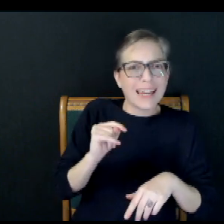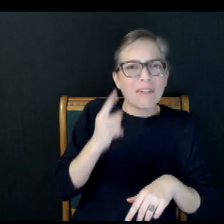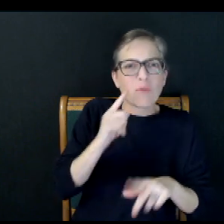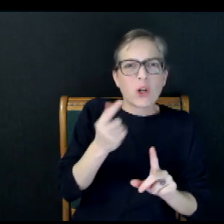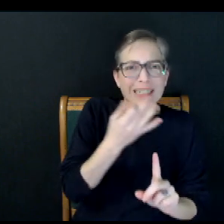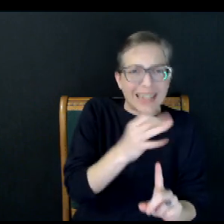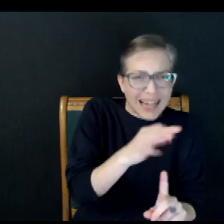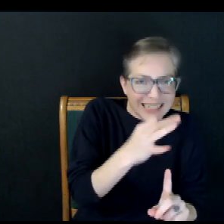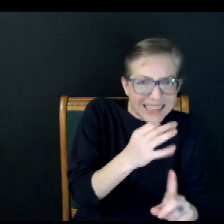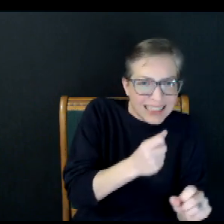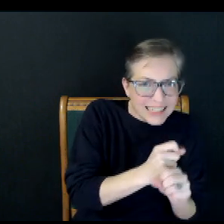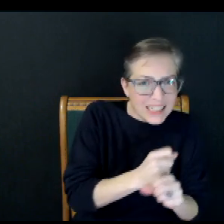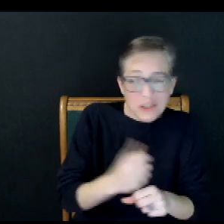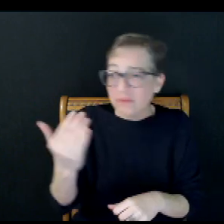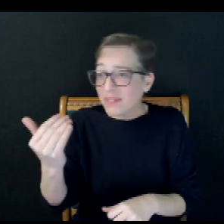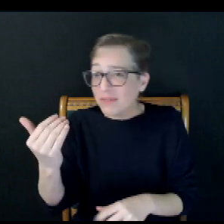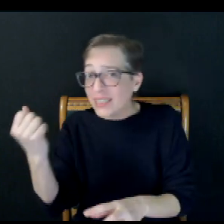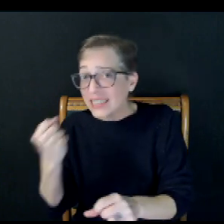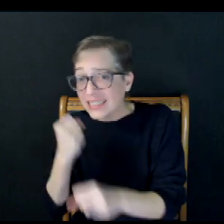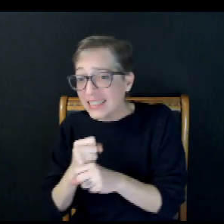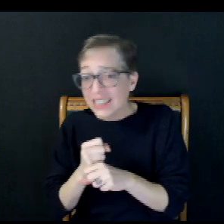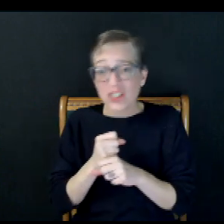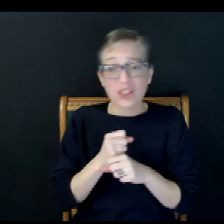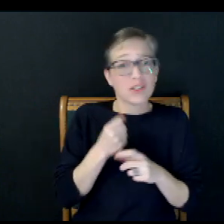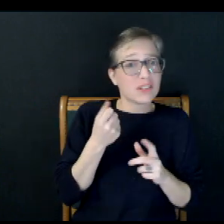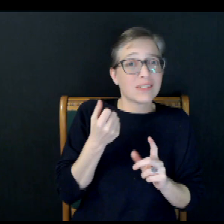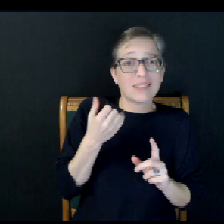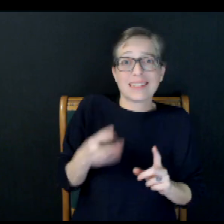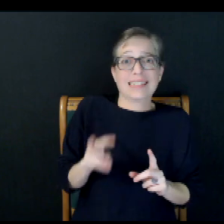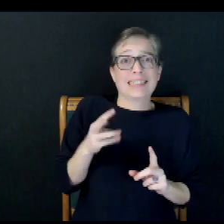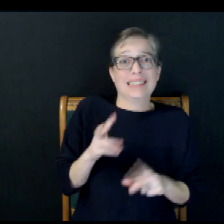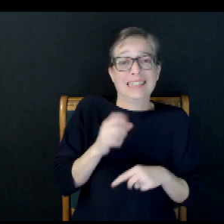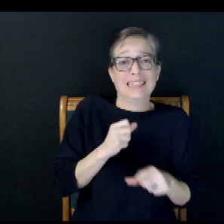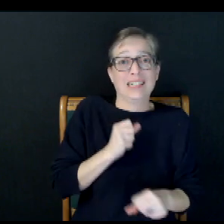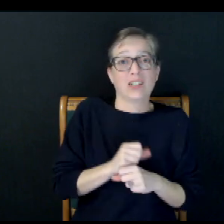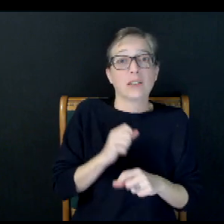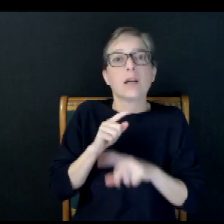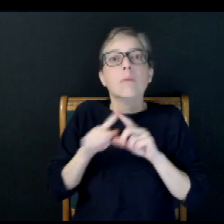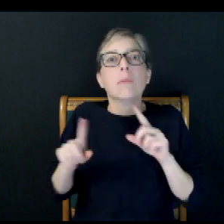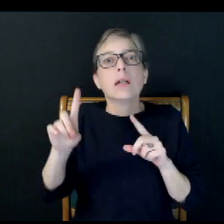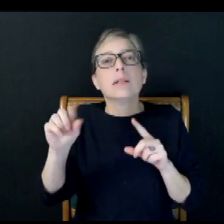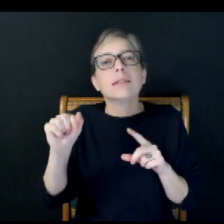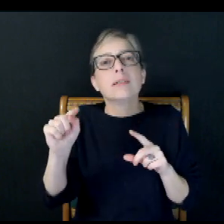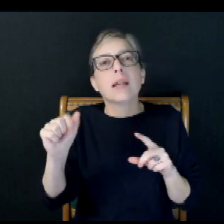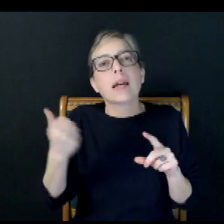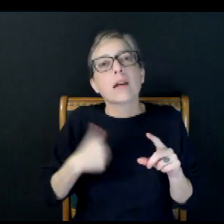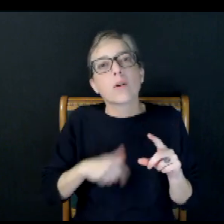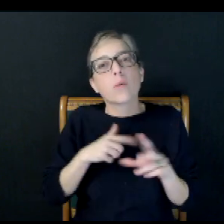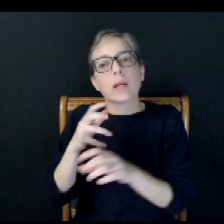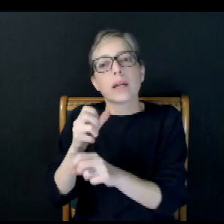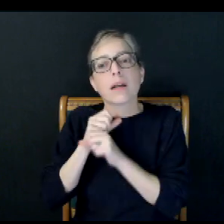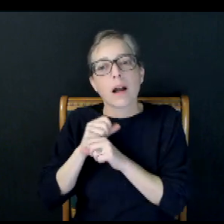But the data we could, they only gave us the data going back to 2019. And so that's how we drew